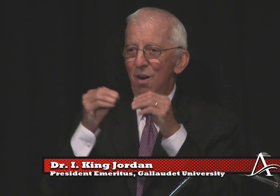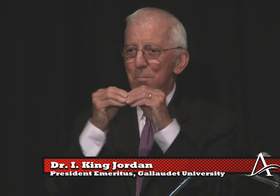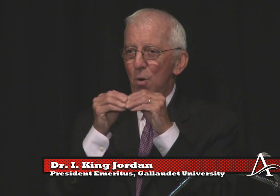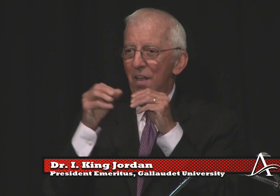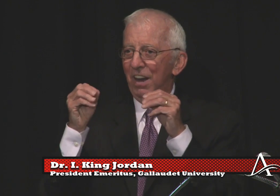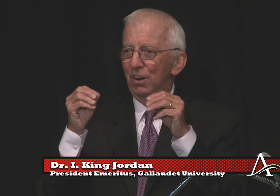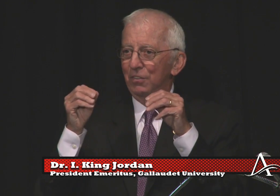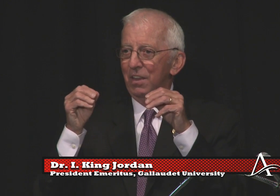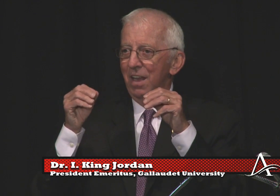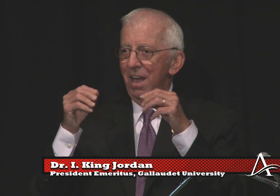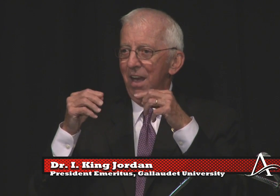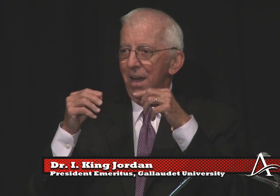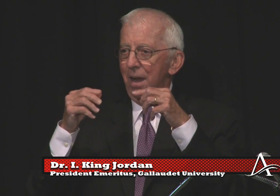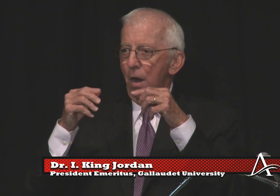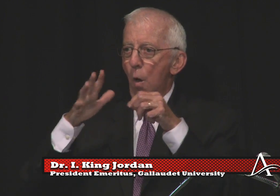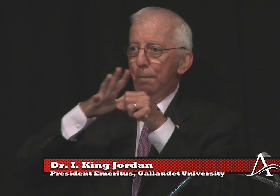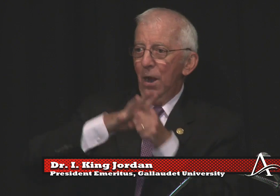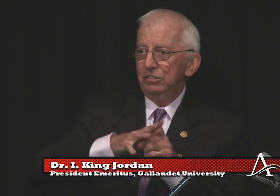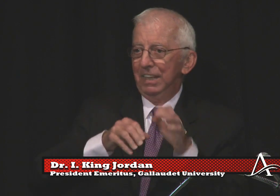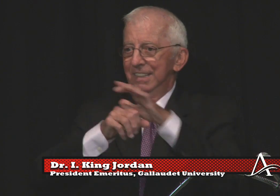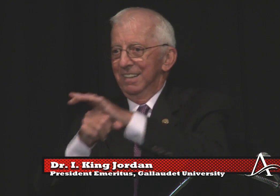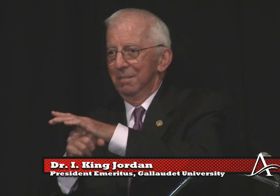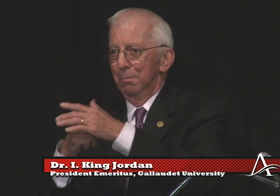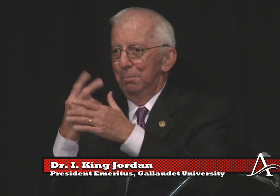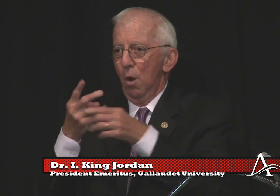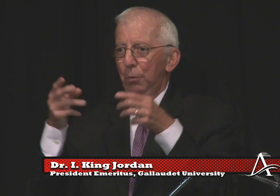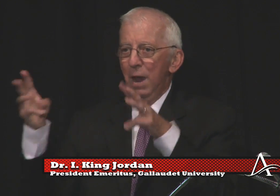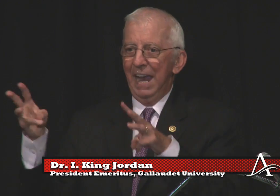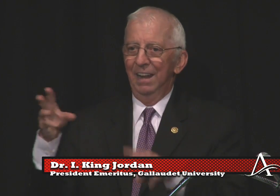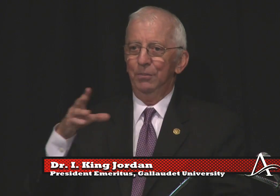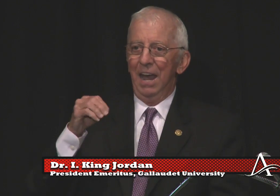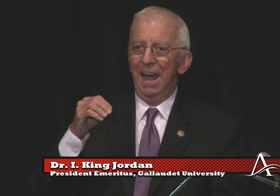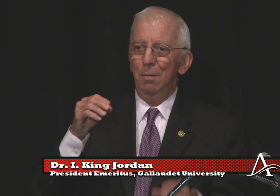More and more there's oppression, both ways.